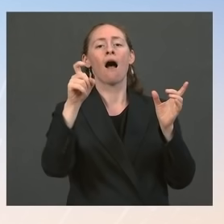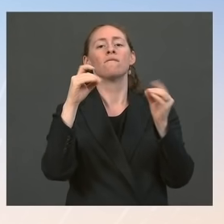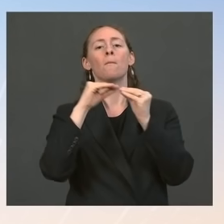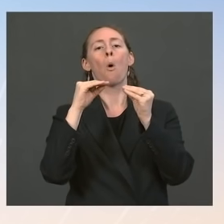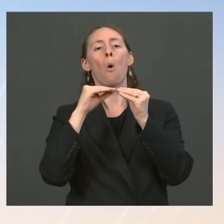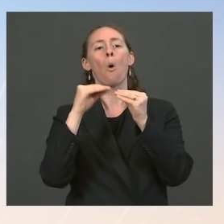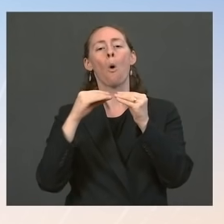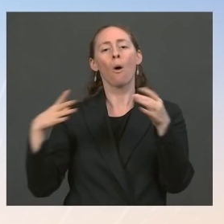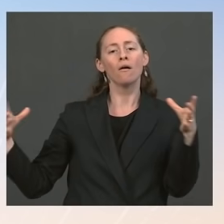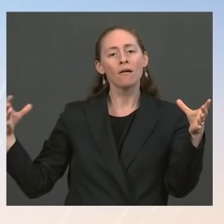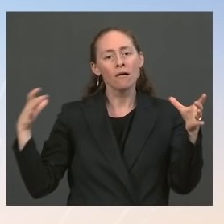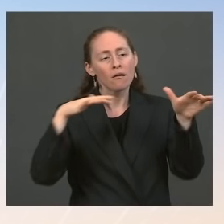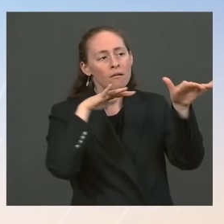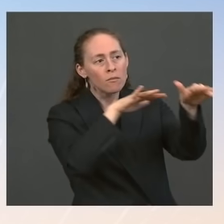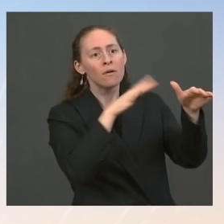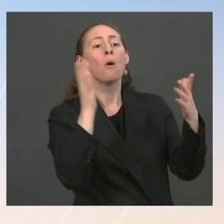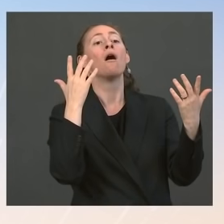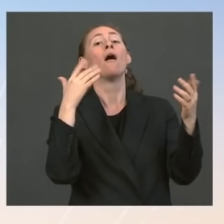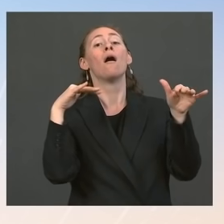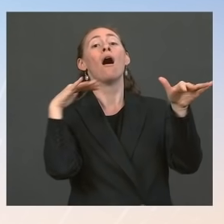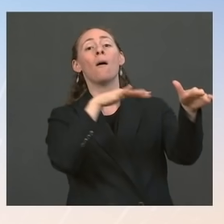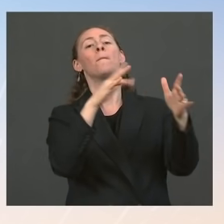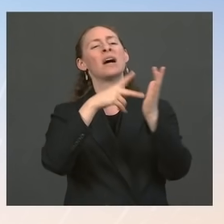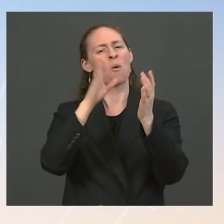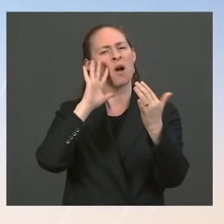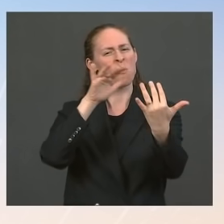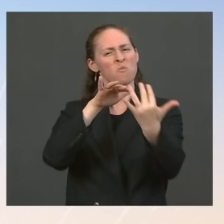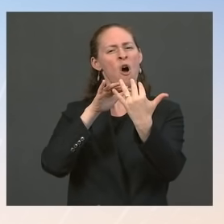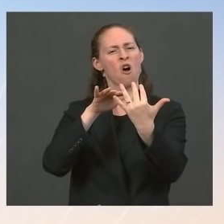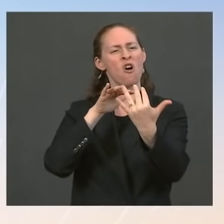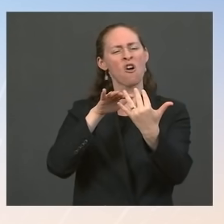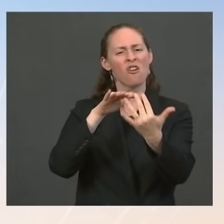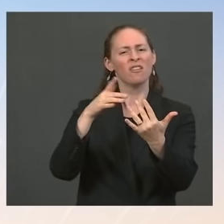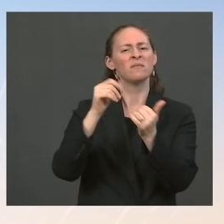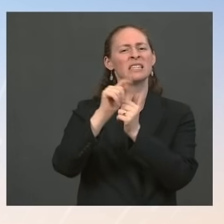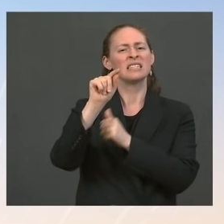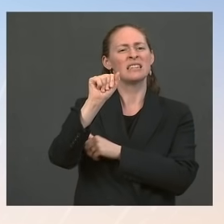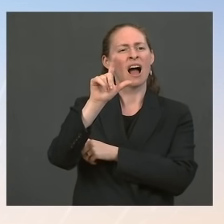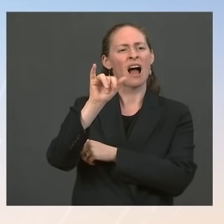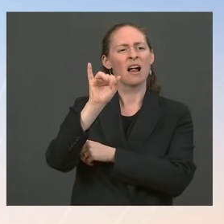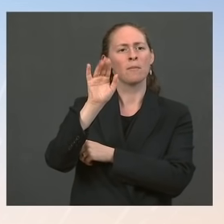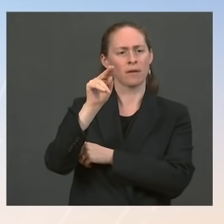we would have had more U.S. casualties. That was a reality everybody was clear-eyed about. There are some --